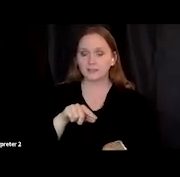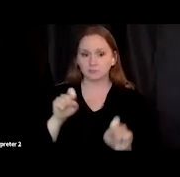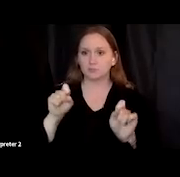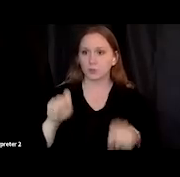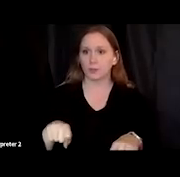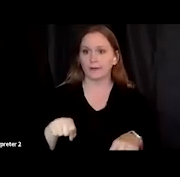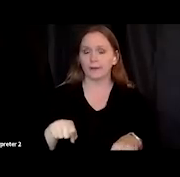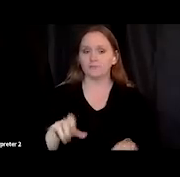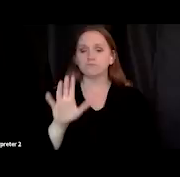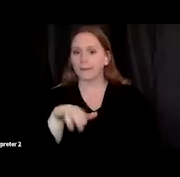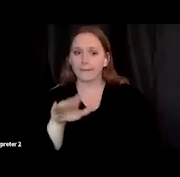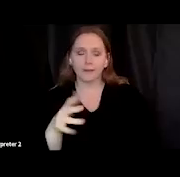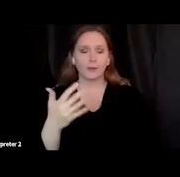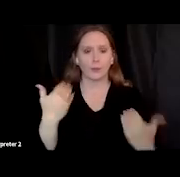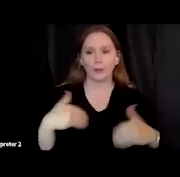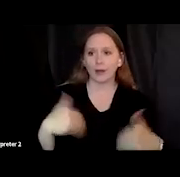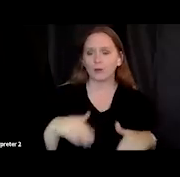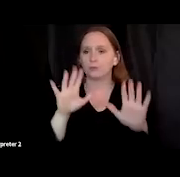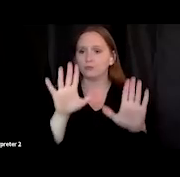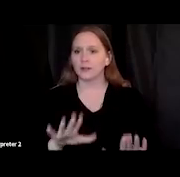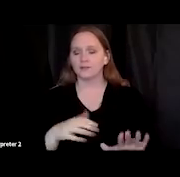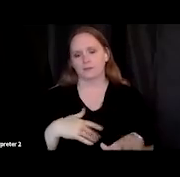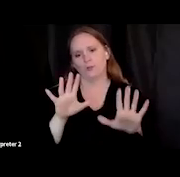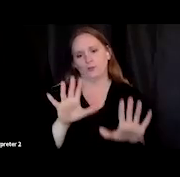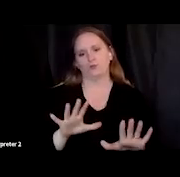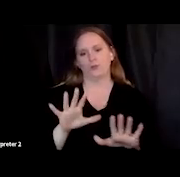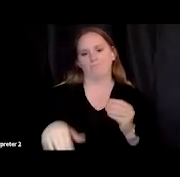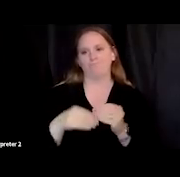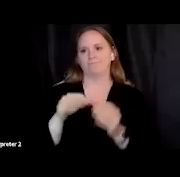you know, wow, this was great. That's a great feature. We'll make sure to get all of that